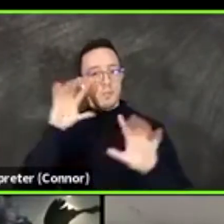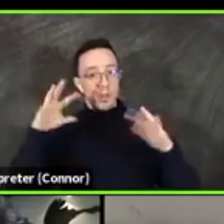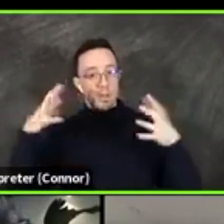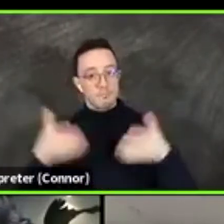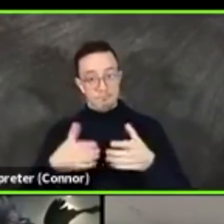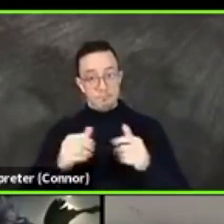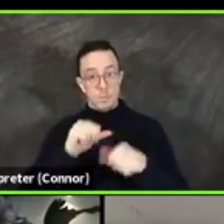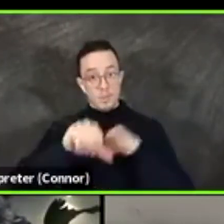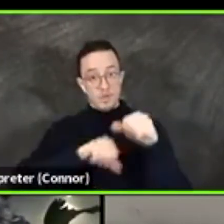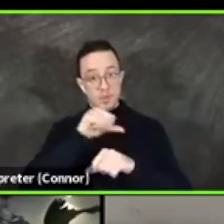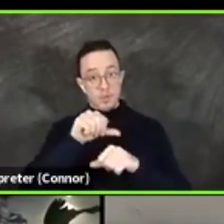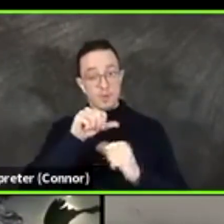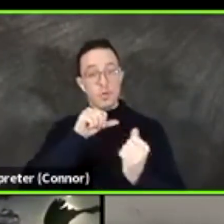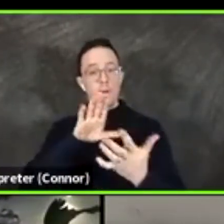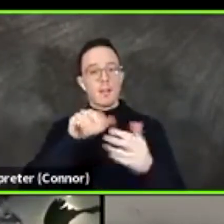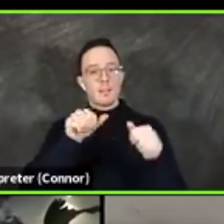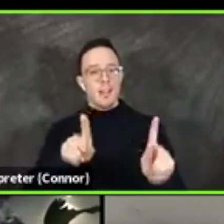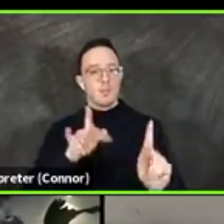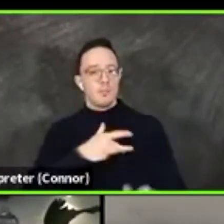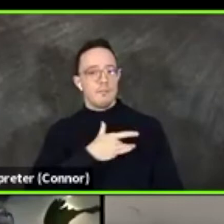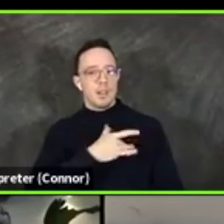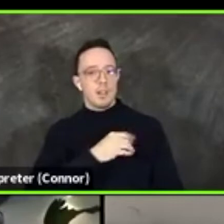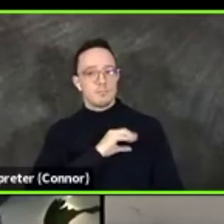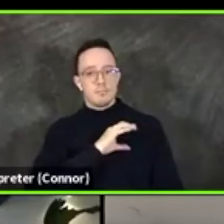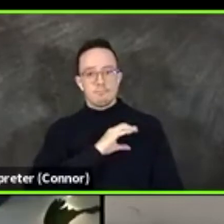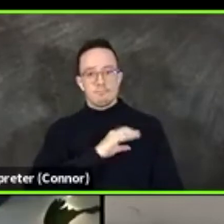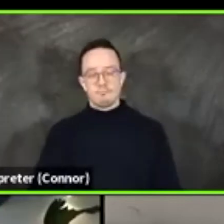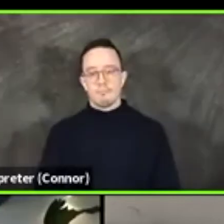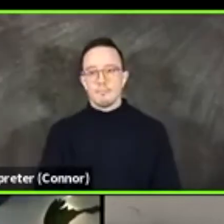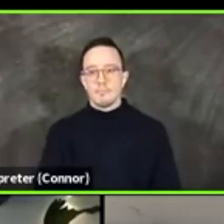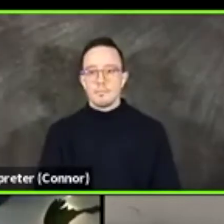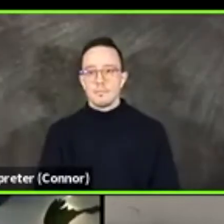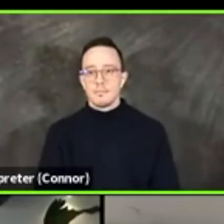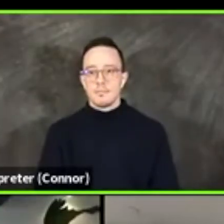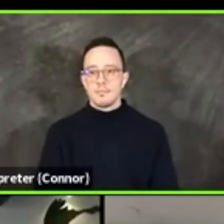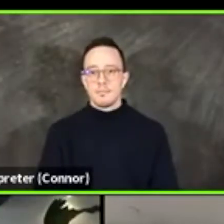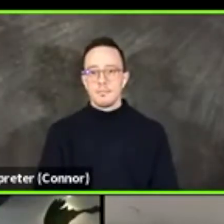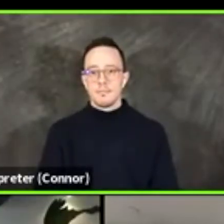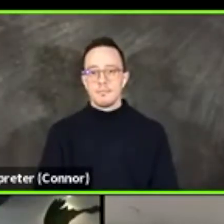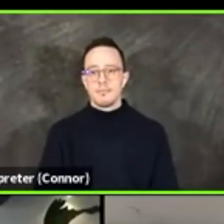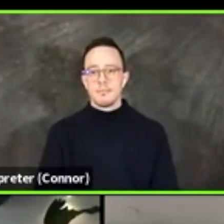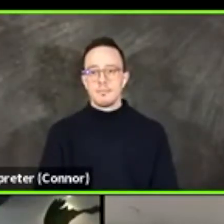THAT DOES ALLOW FOR THAT FEELING. (EMILY): KARYN RECOLLET, WHO I MENTIONED